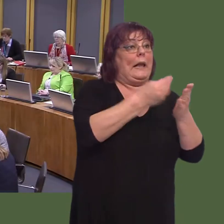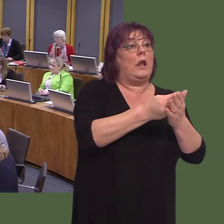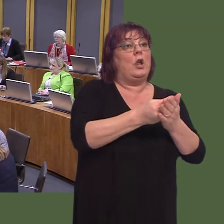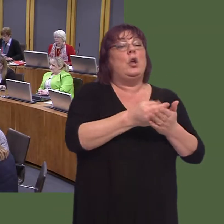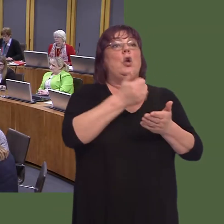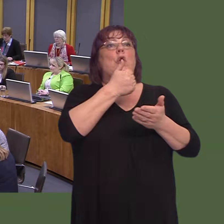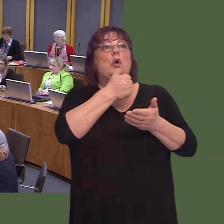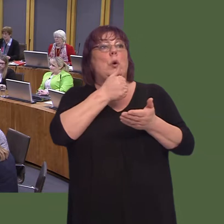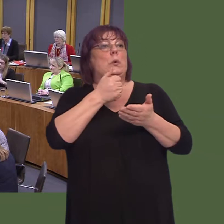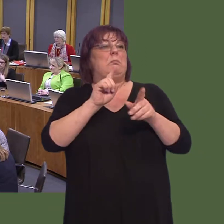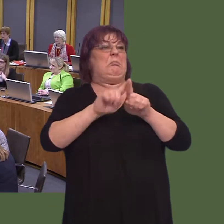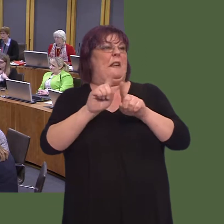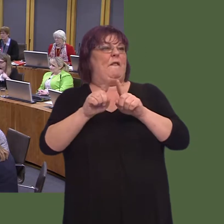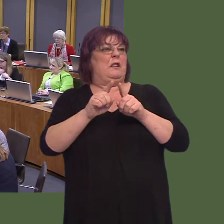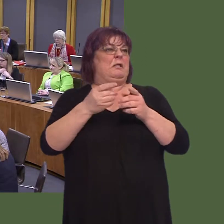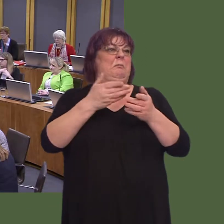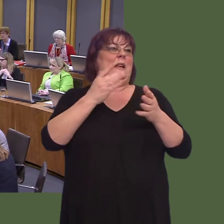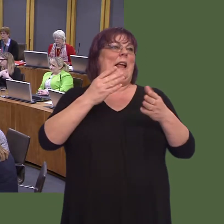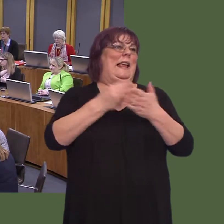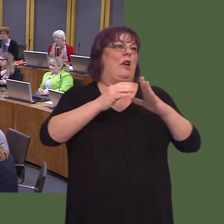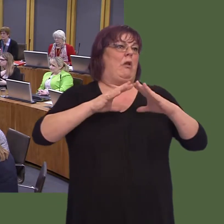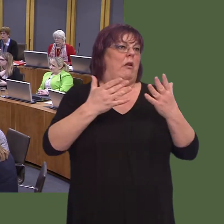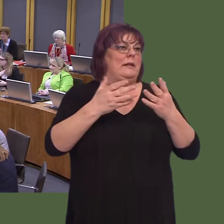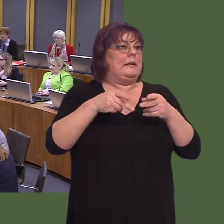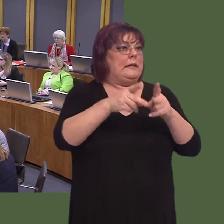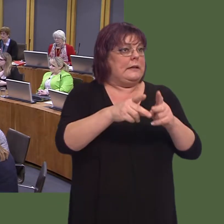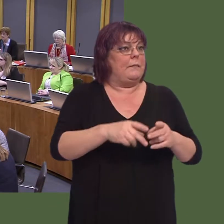schools using cashless systems: helping schools meet the requirement to protect the identity